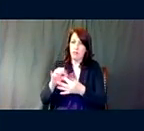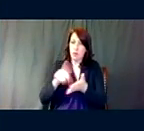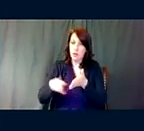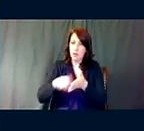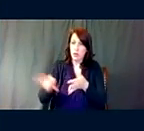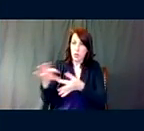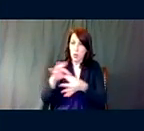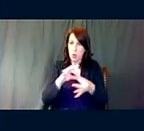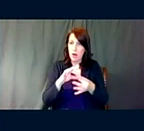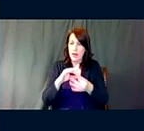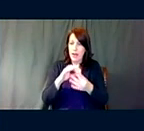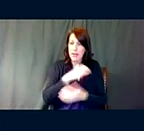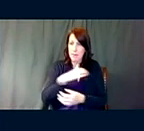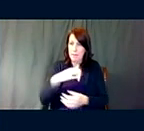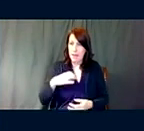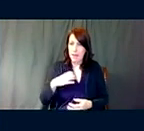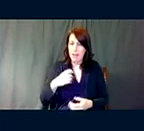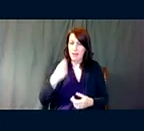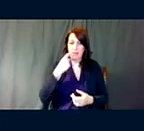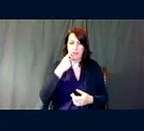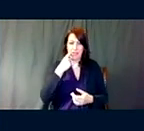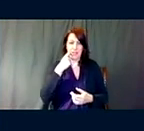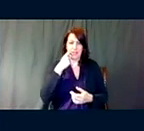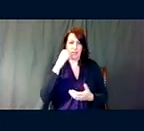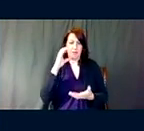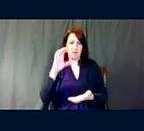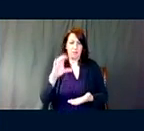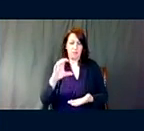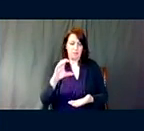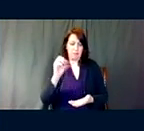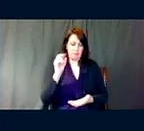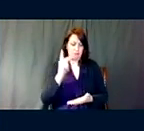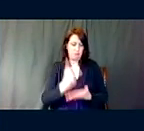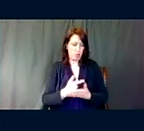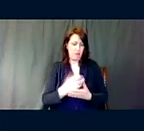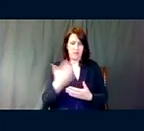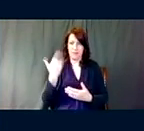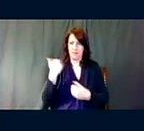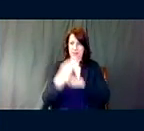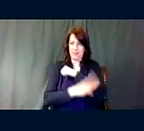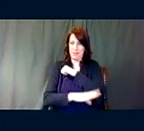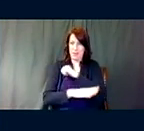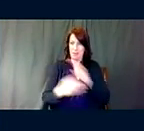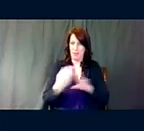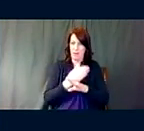BEHAVIORAL AND SOCIAL SCIENCE RESEARCH GROUP COORDINATING COMMITTEE JUST COMMISSIONED THIS SEPTEMBER, JUST BEFORE THE END